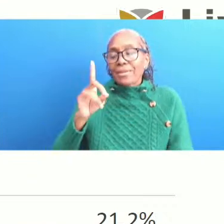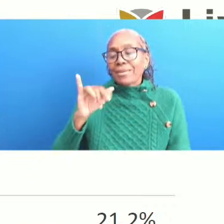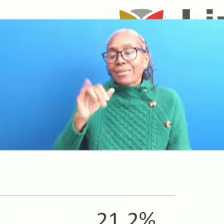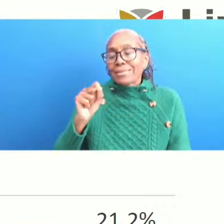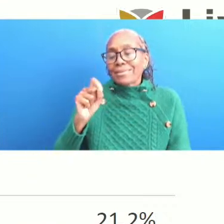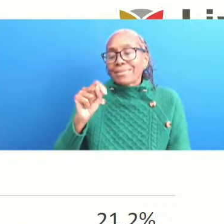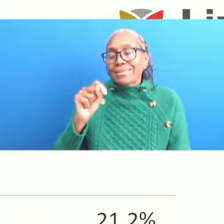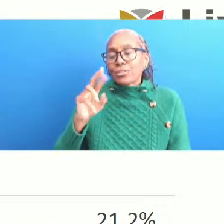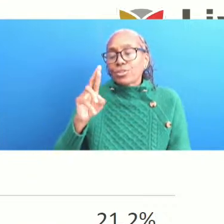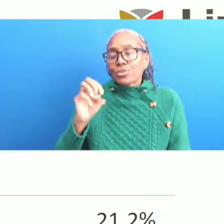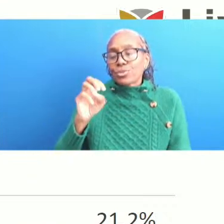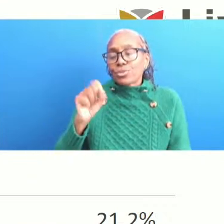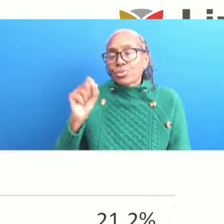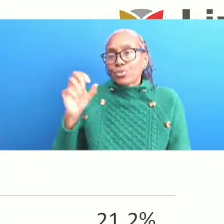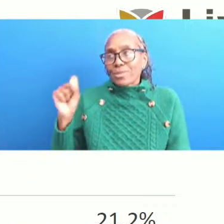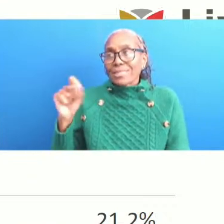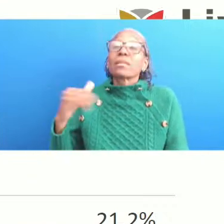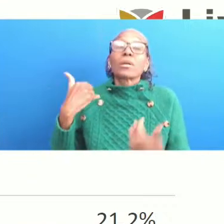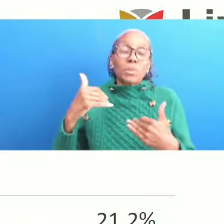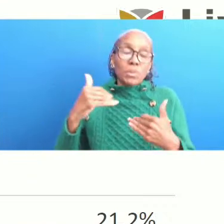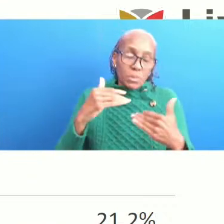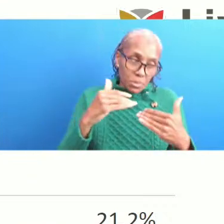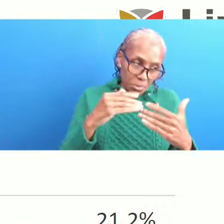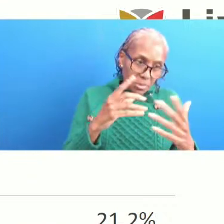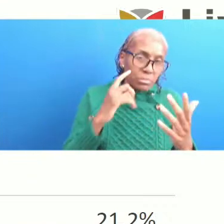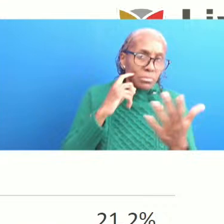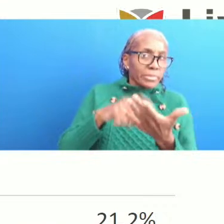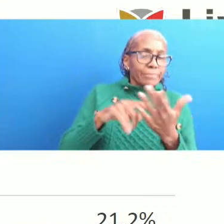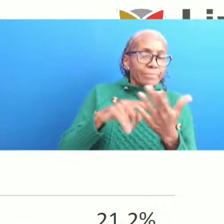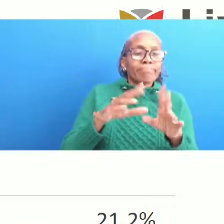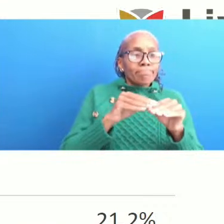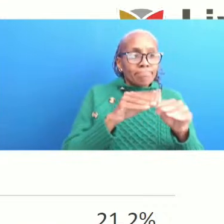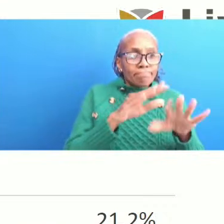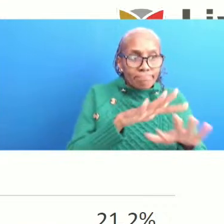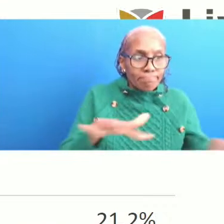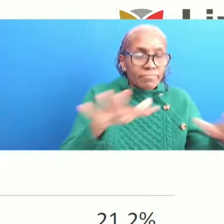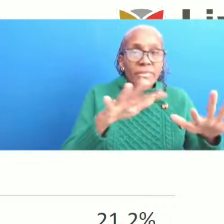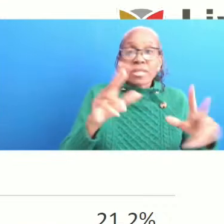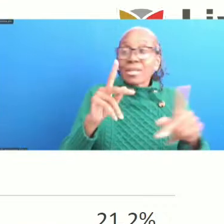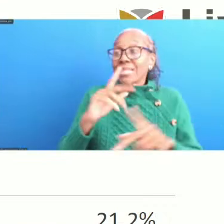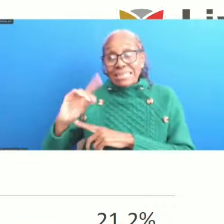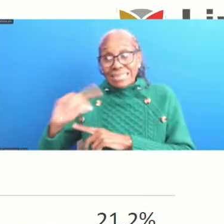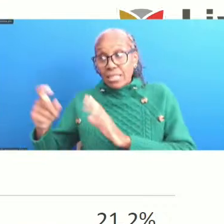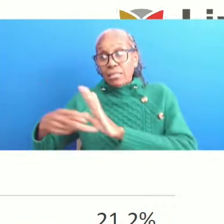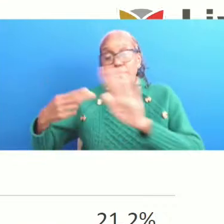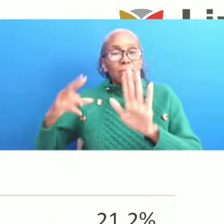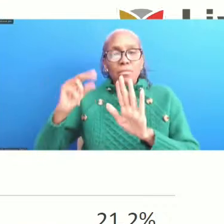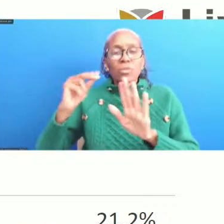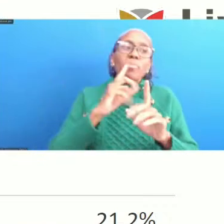EXPERIENCING MENTAL DISTRESS AND SO THAT OF COURSE IS JUST A